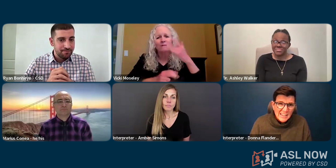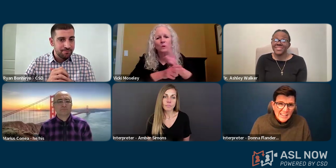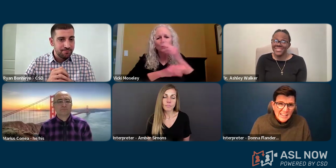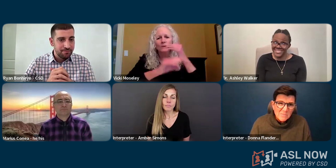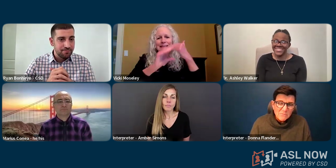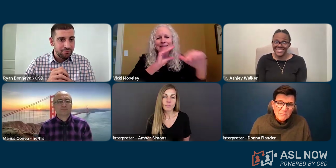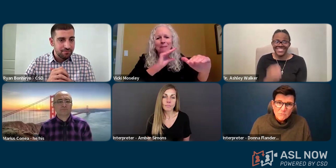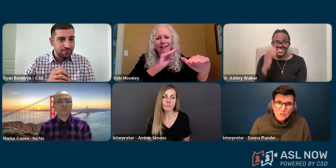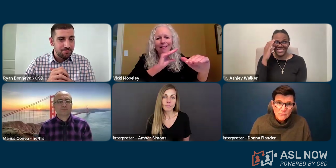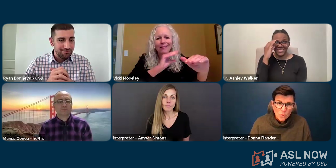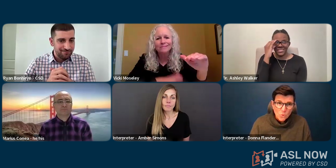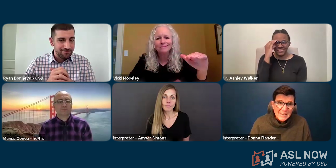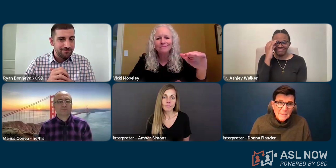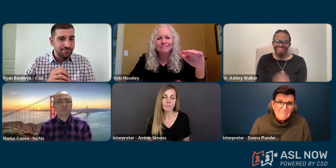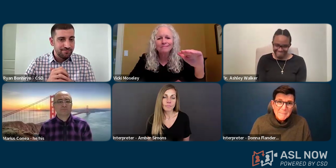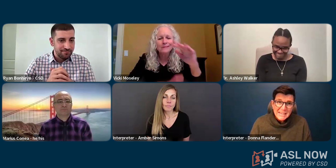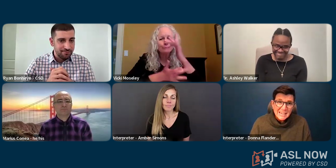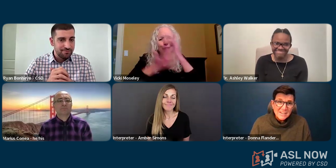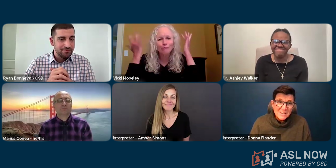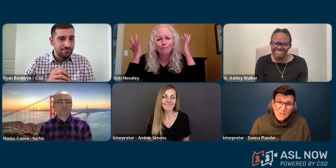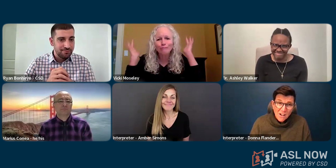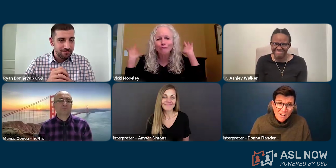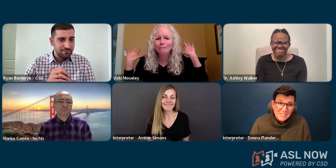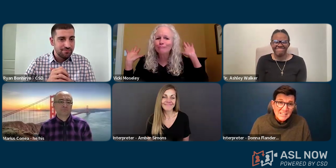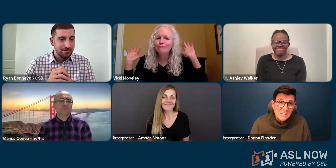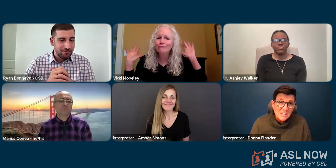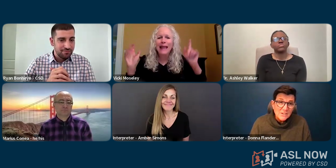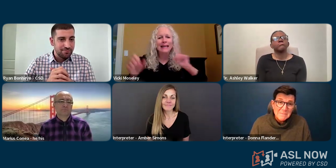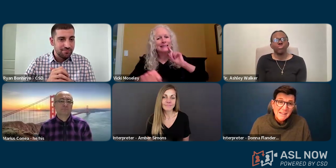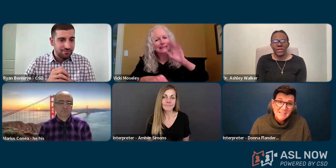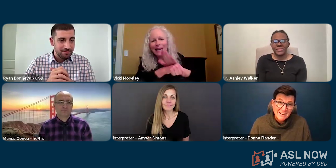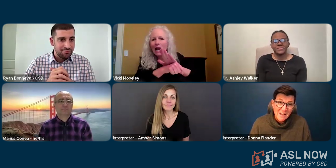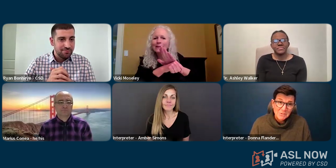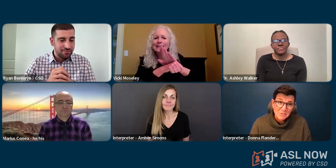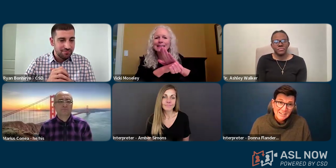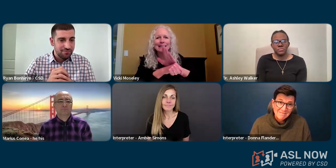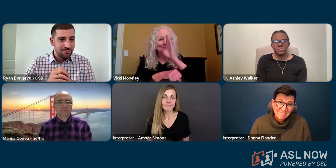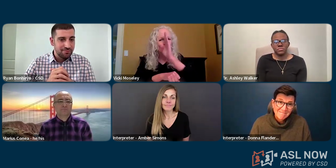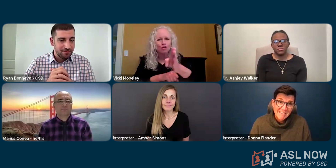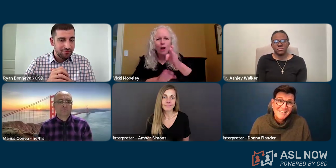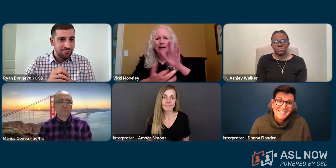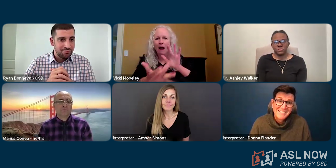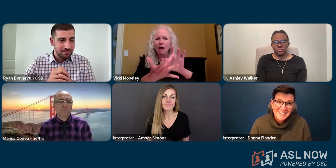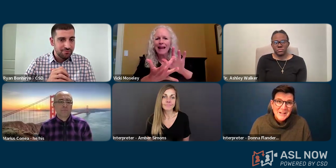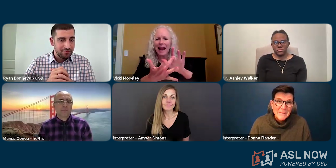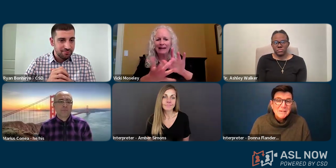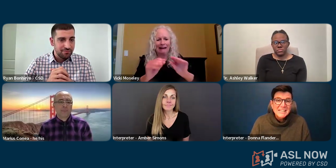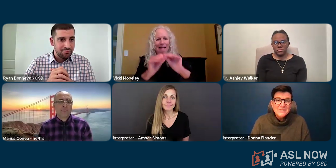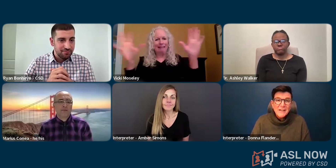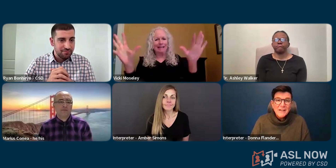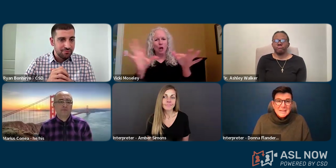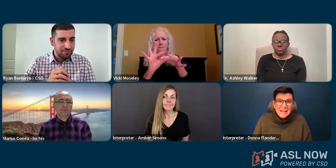I avoid making phone calls if email is an option. Because if I